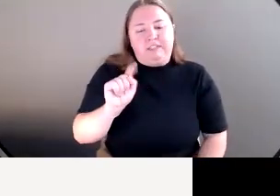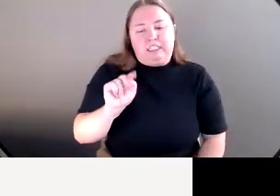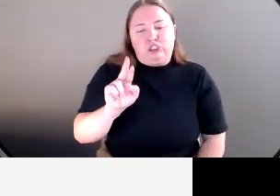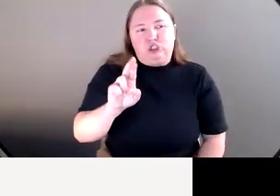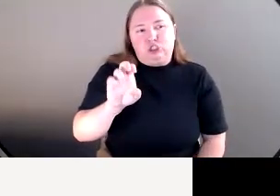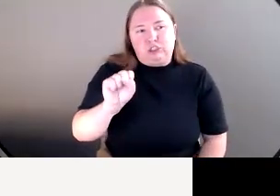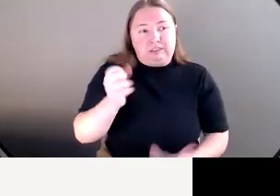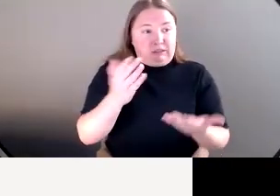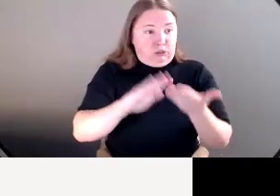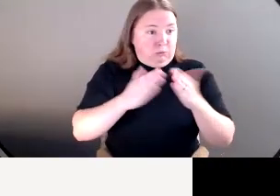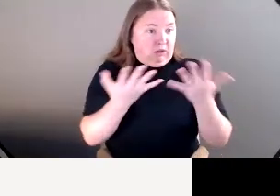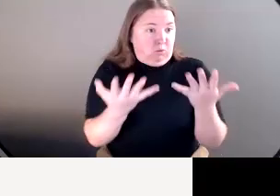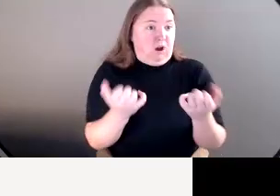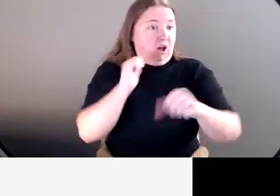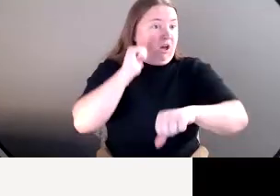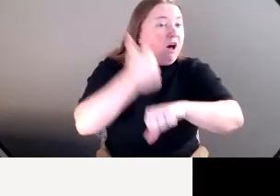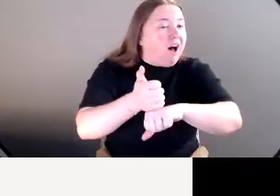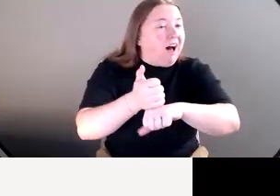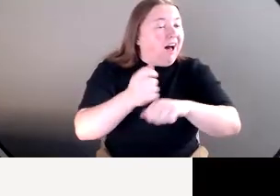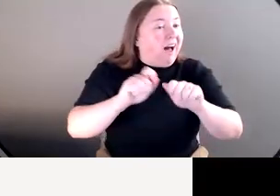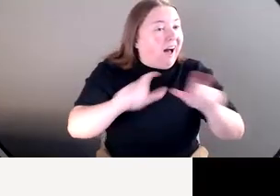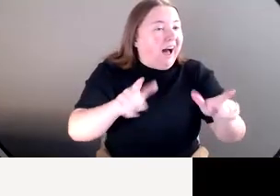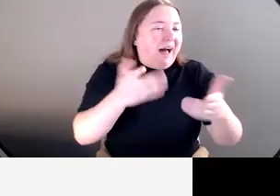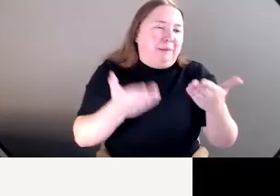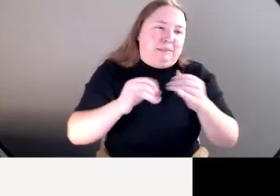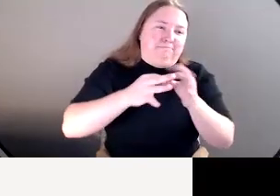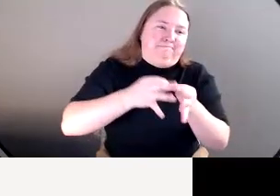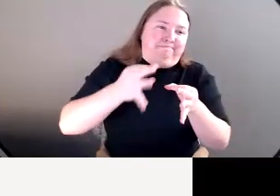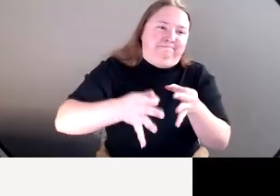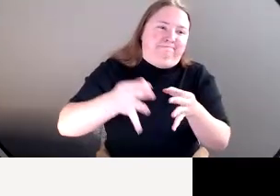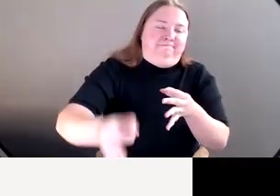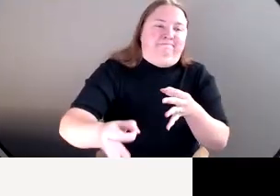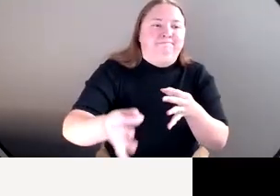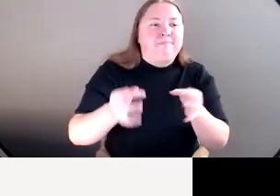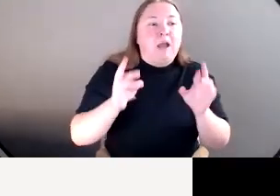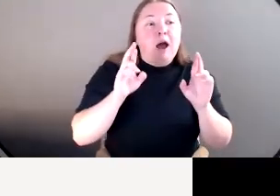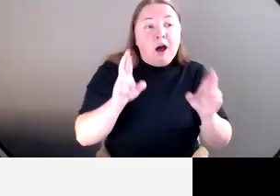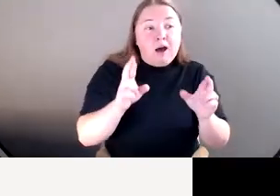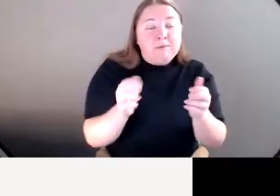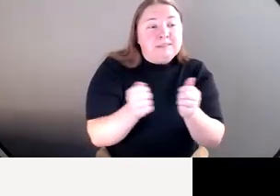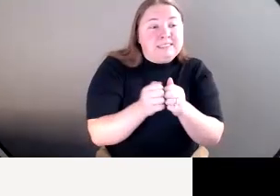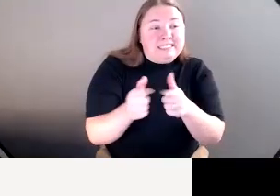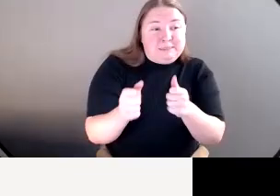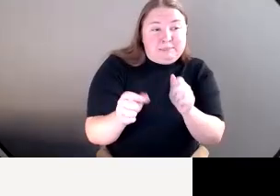The rollout may be pushed back. And so I'm hoping that with the SpeedGrader one,